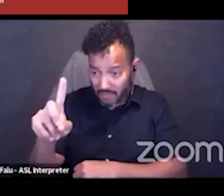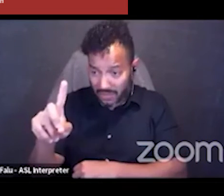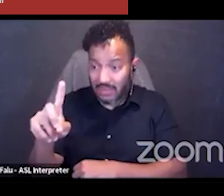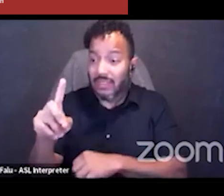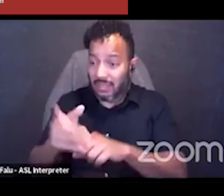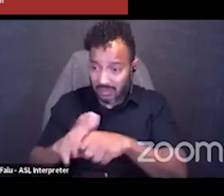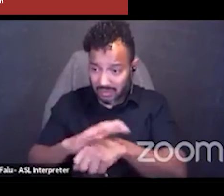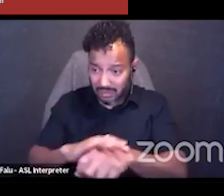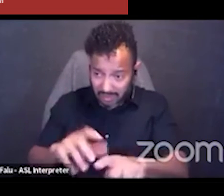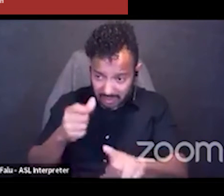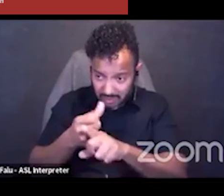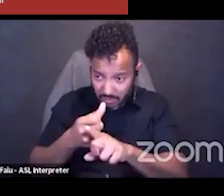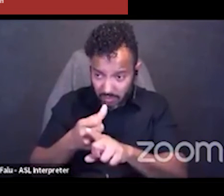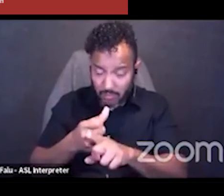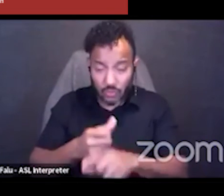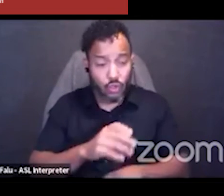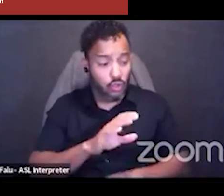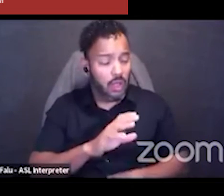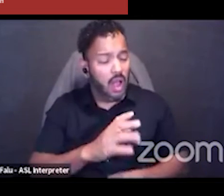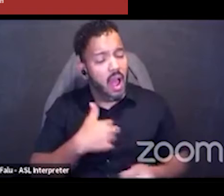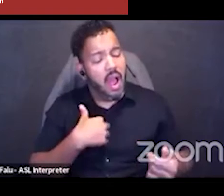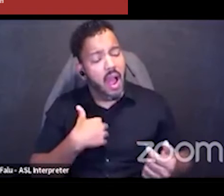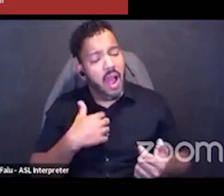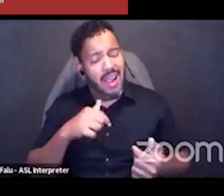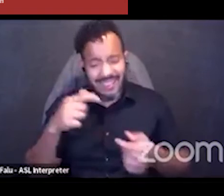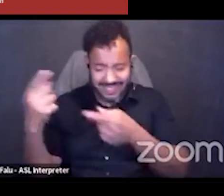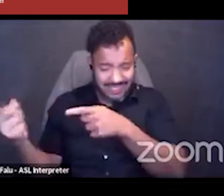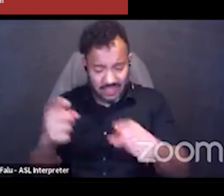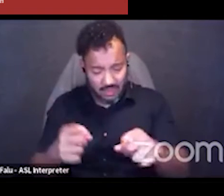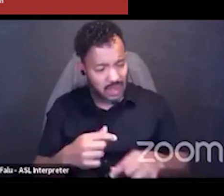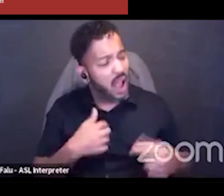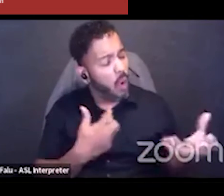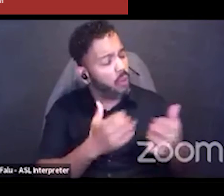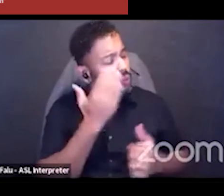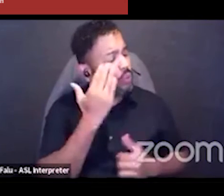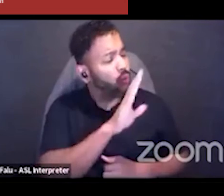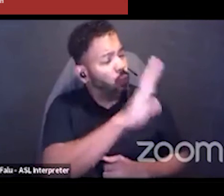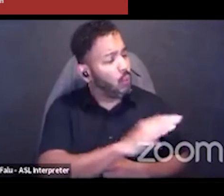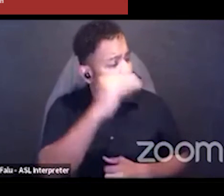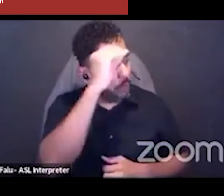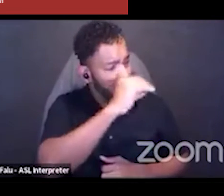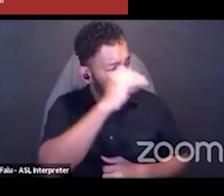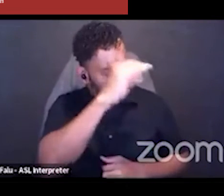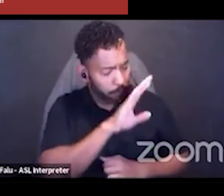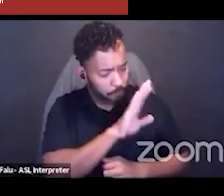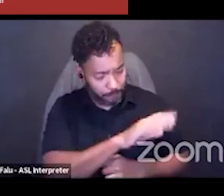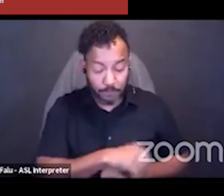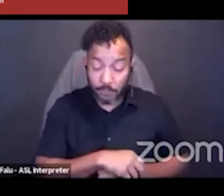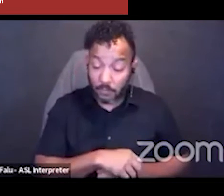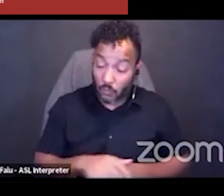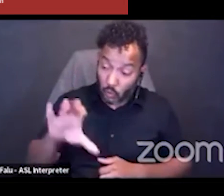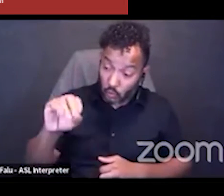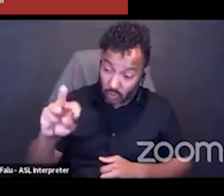But I am really interested in hearing about how COVID has impacted your day-to-day life